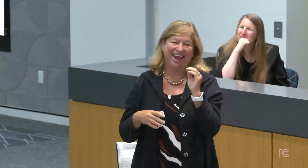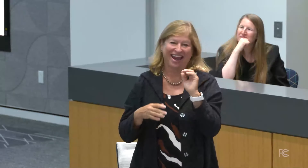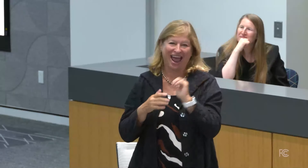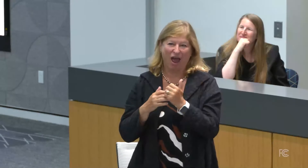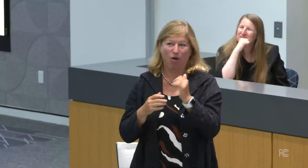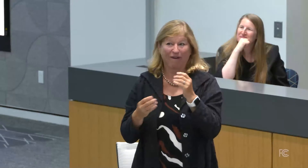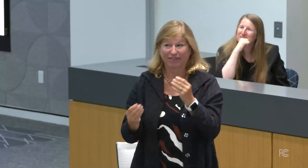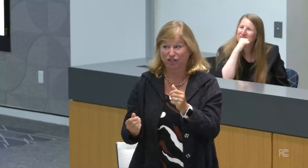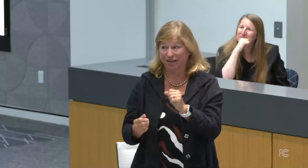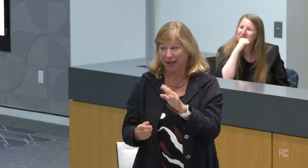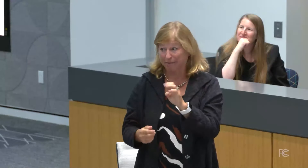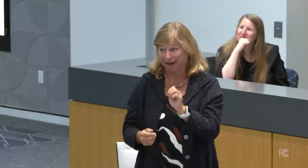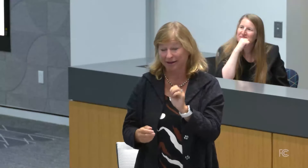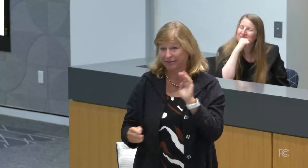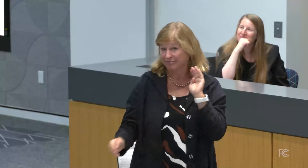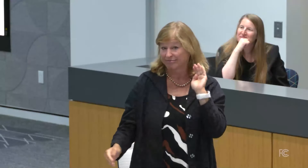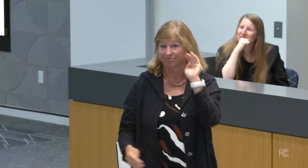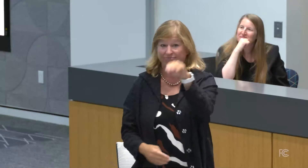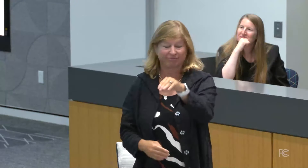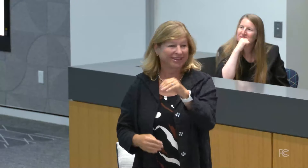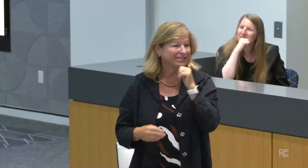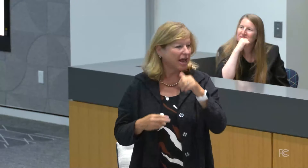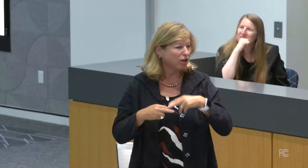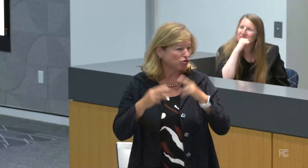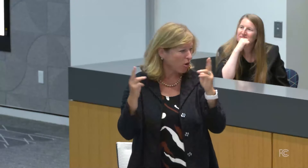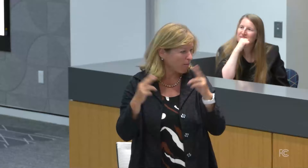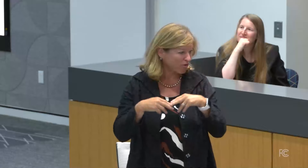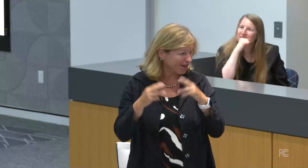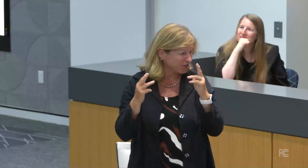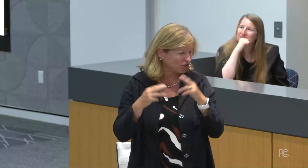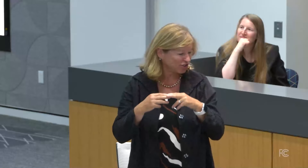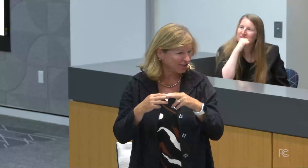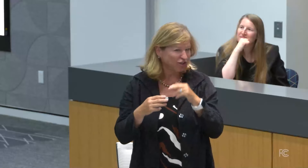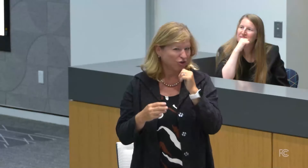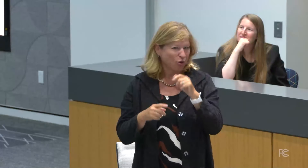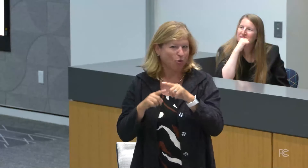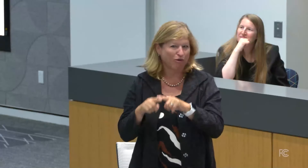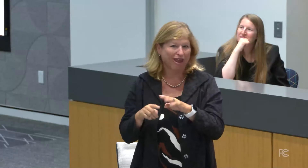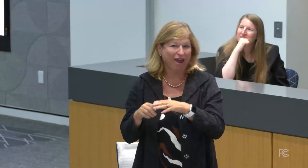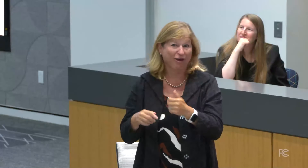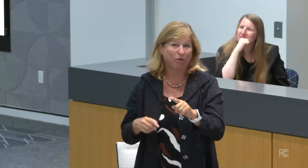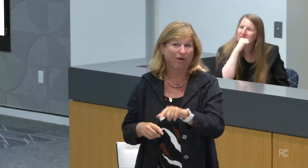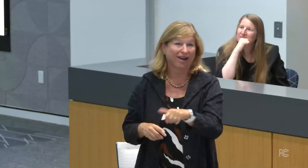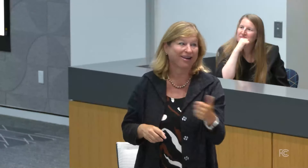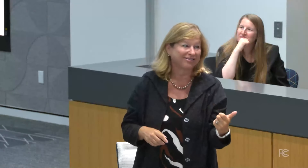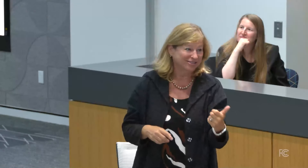AN OBSERVATION. IT IS SUMMERTIME. I'M SURE MANY OF US USING BRIDGES DRIVING TO THE BEACH.